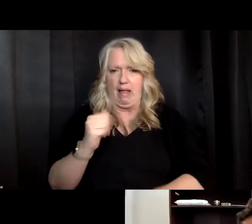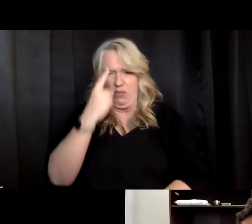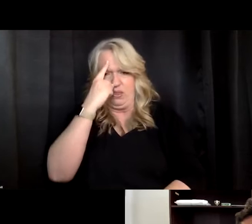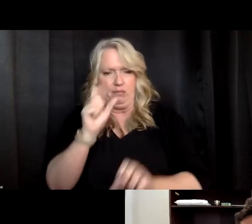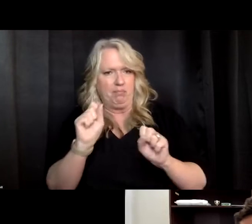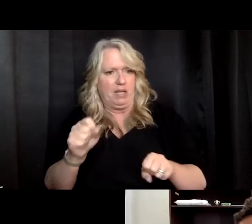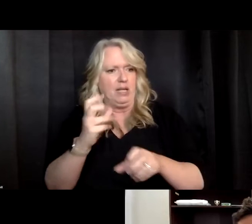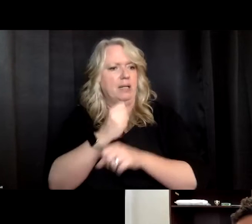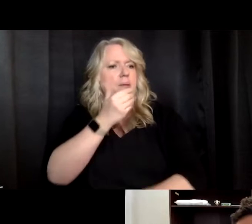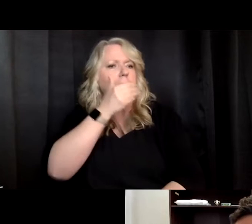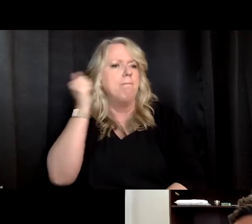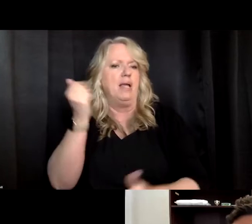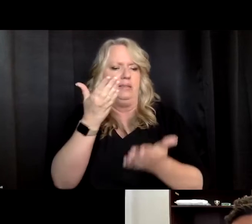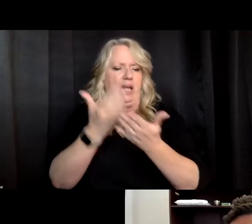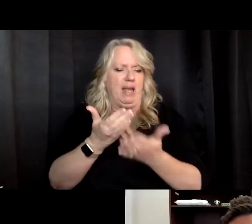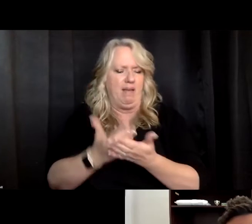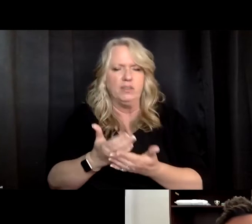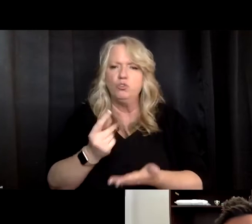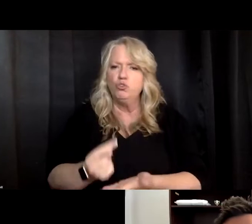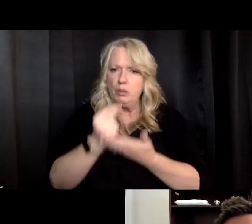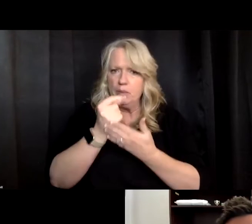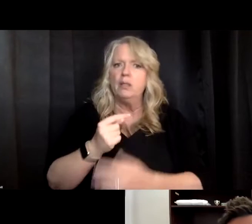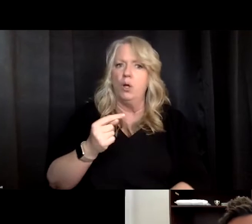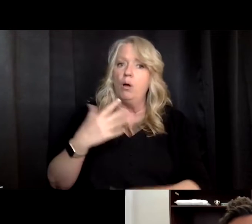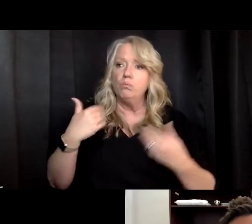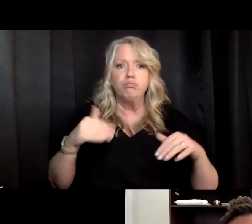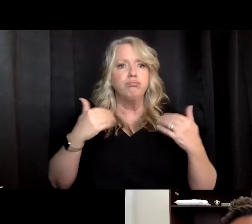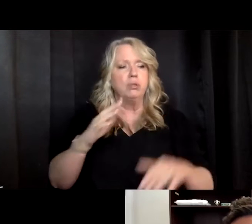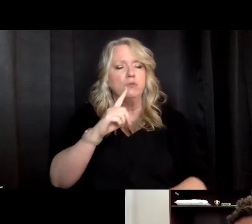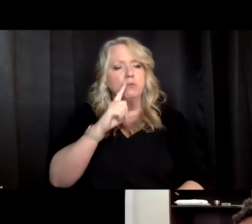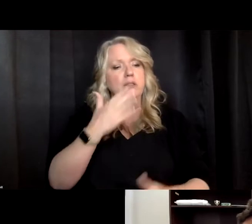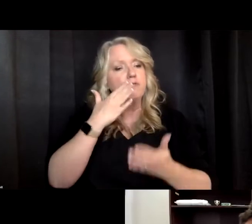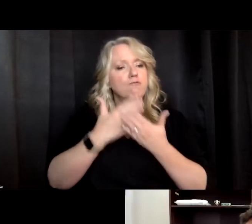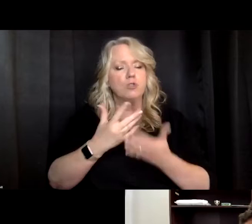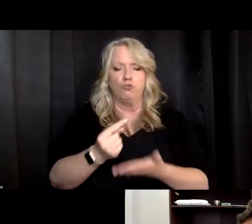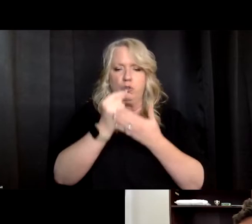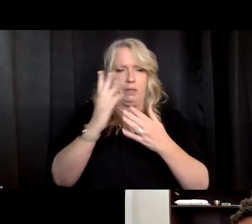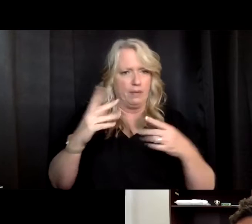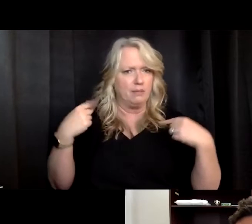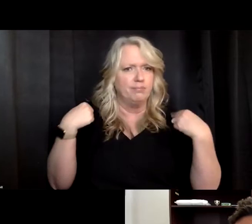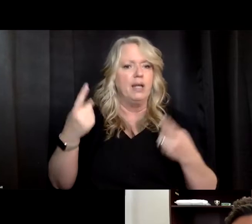SERVICES PERSON CENTERED, AND, AND THEY CAN REALLY, I THINK GET, YOU KNOW, SOME OF OUR BEST EVIDENCE BASED TREATMENTS. AND